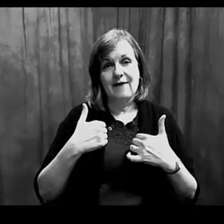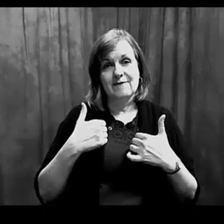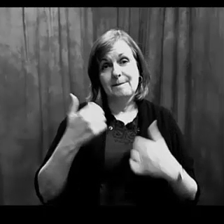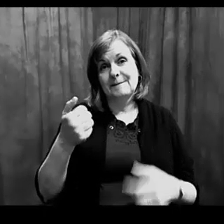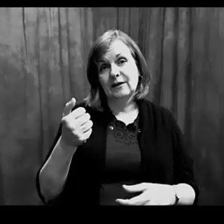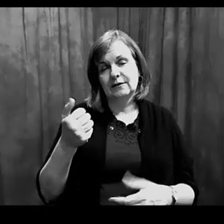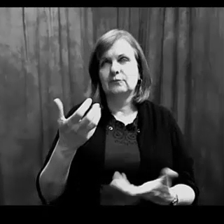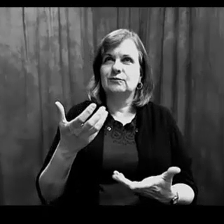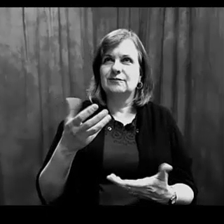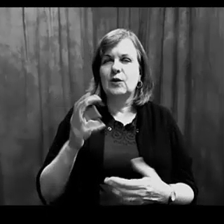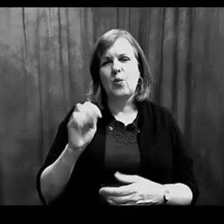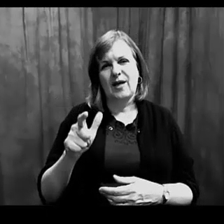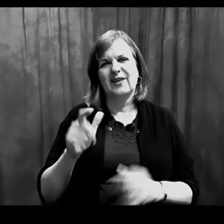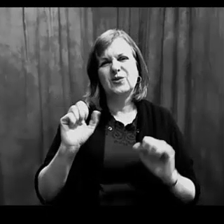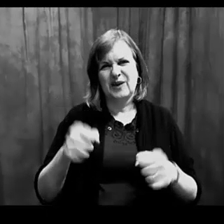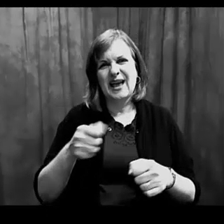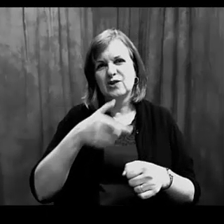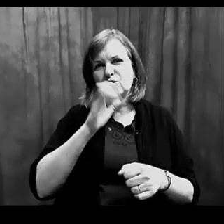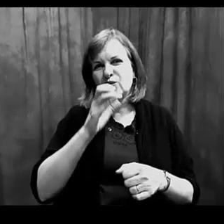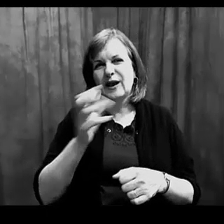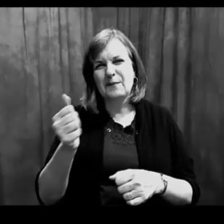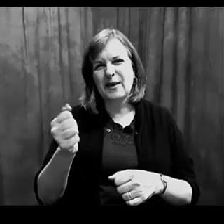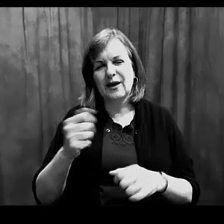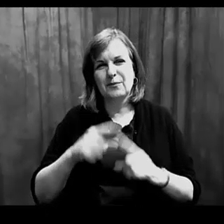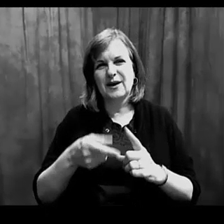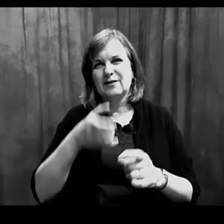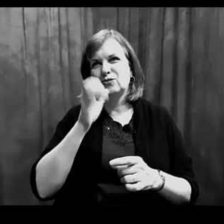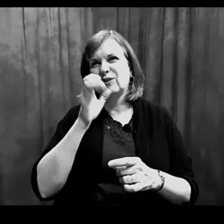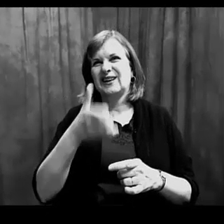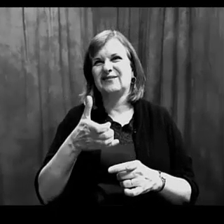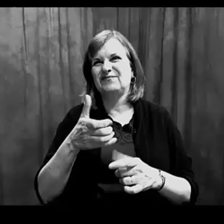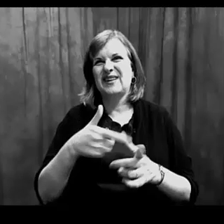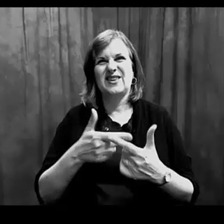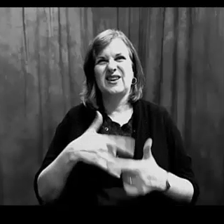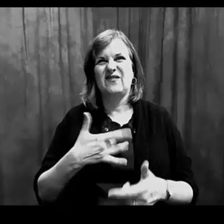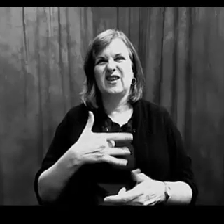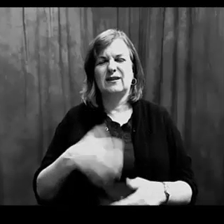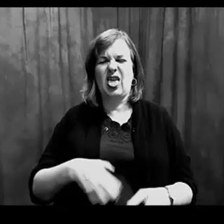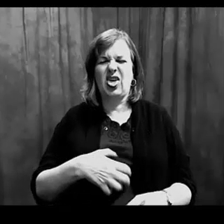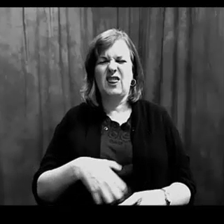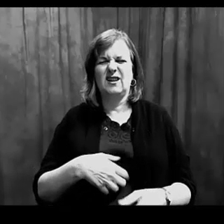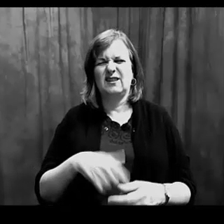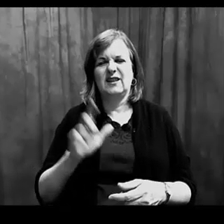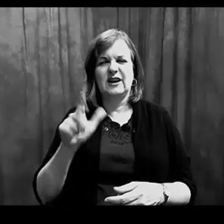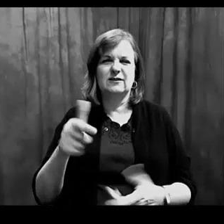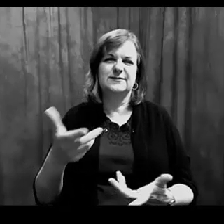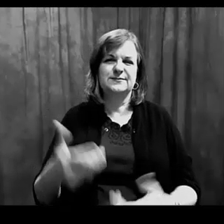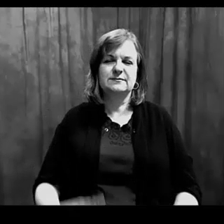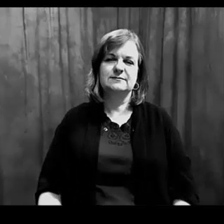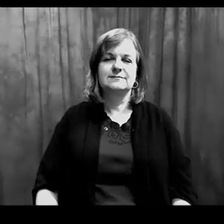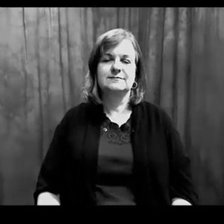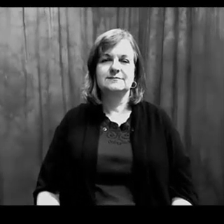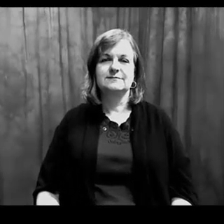well, you can, but you don't feel very well afterwards!! so